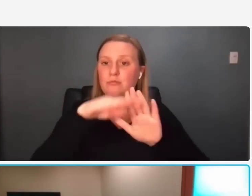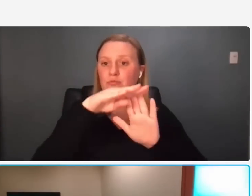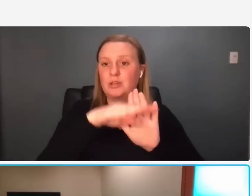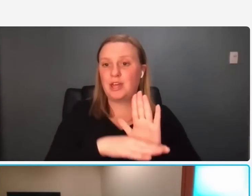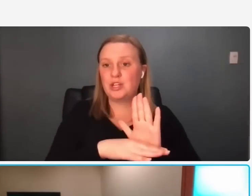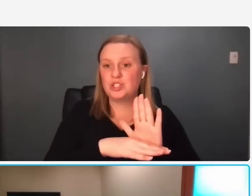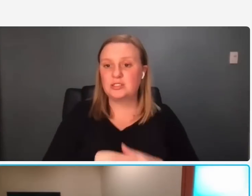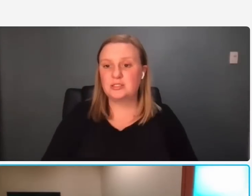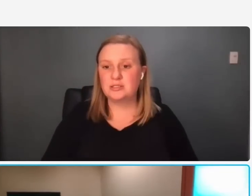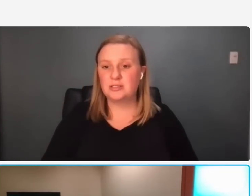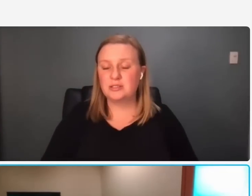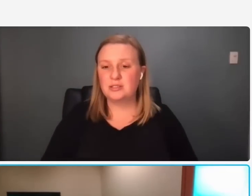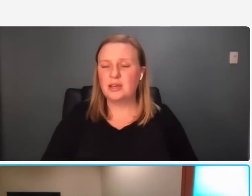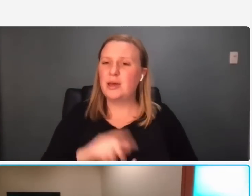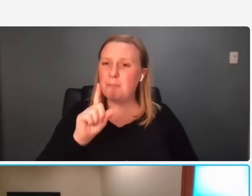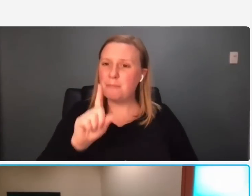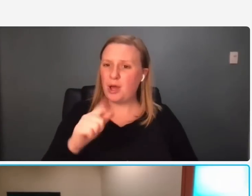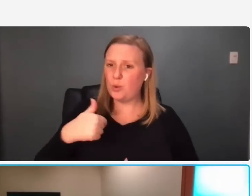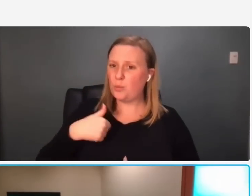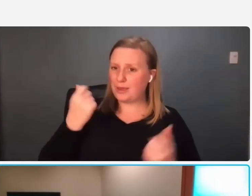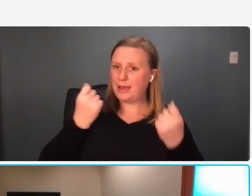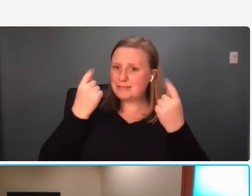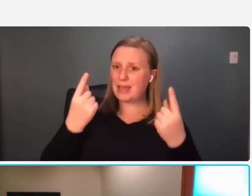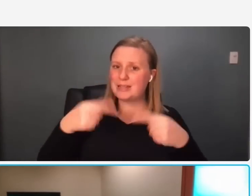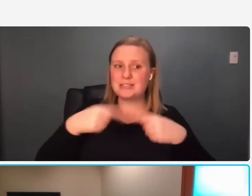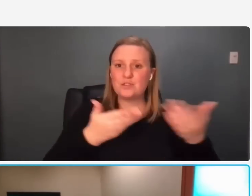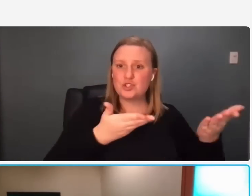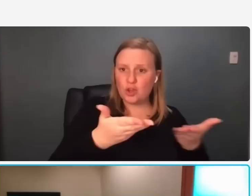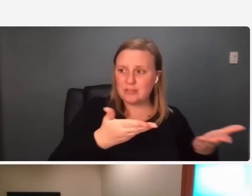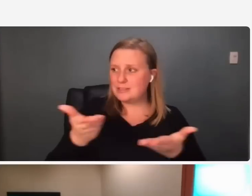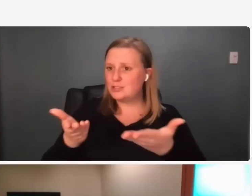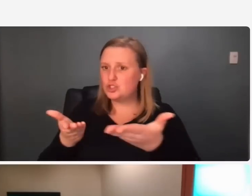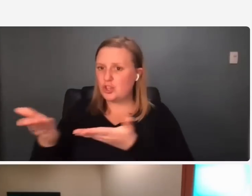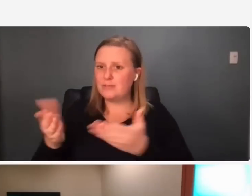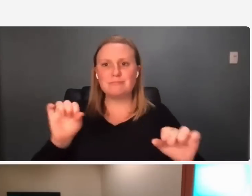commensurate with those levels of risk. We've got a number of things up on the slide up